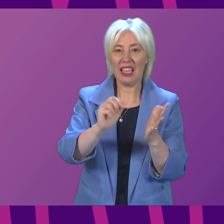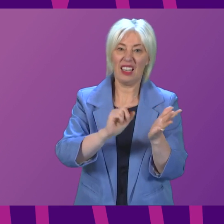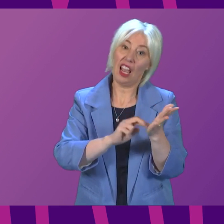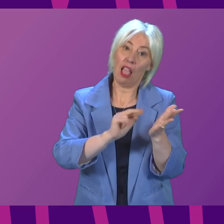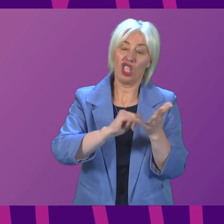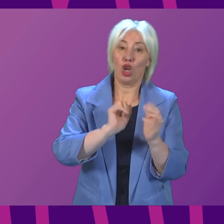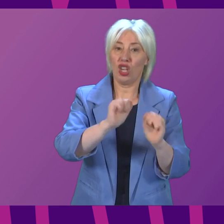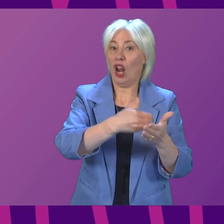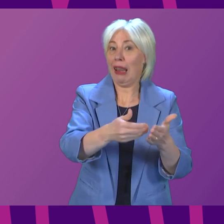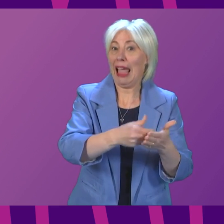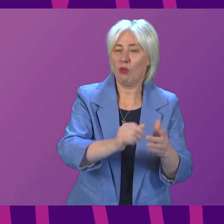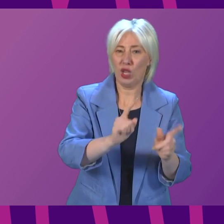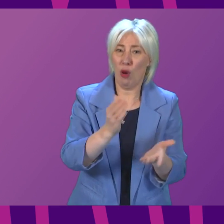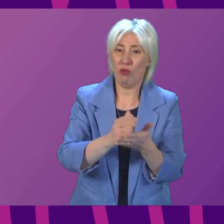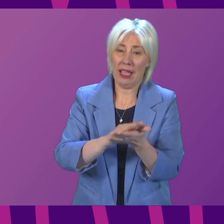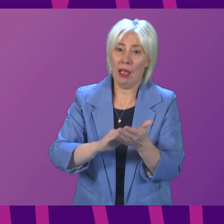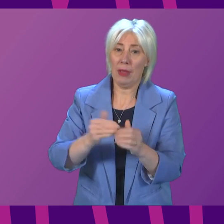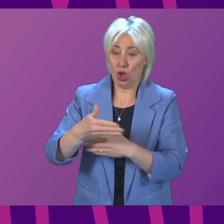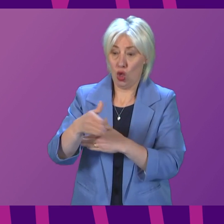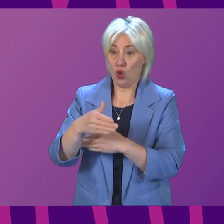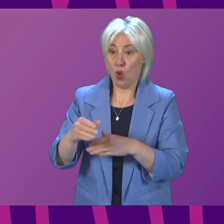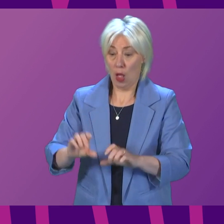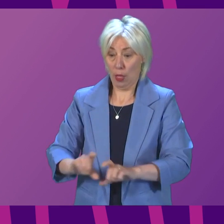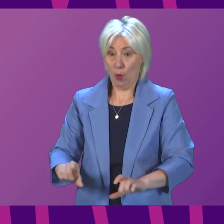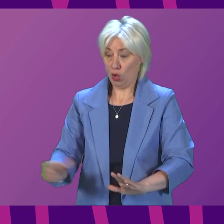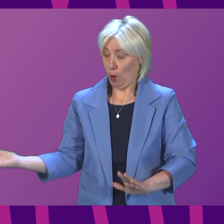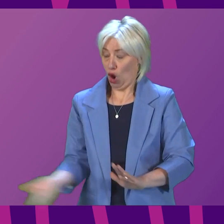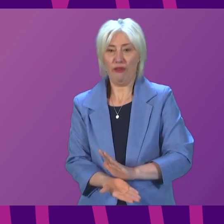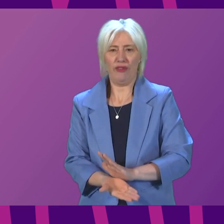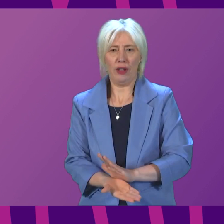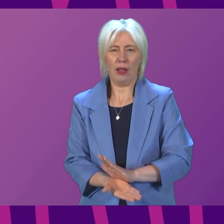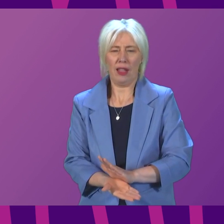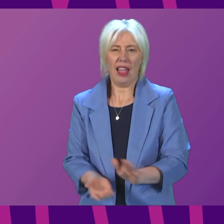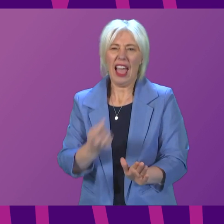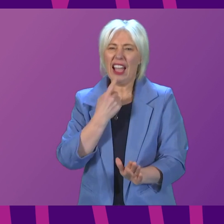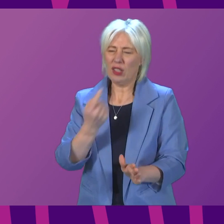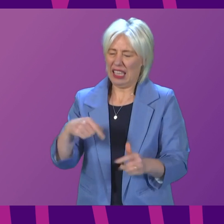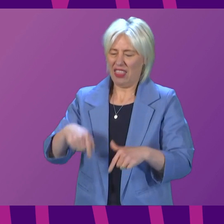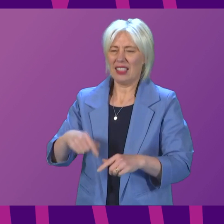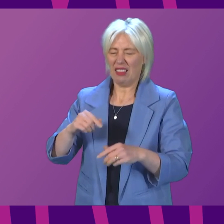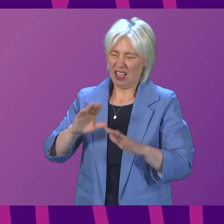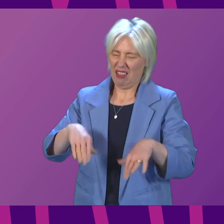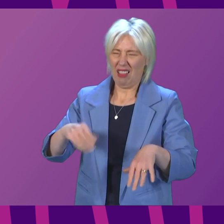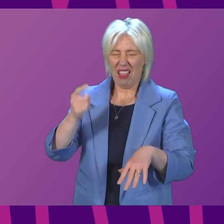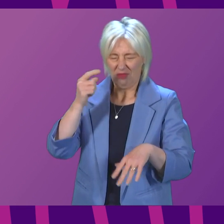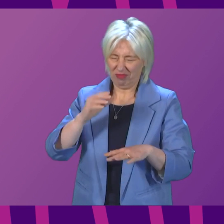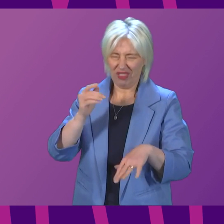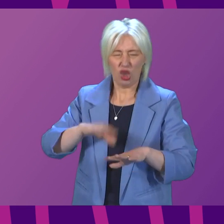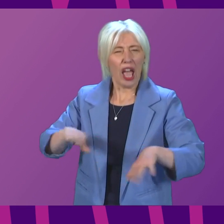National Party, but it is basically chopping the bottoms off of doors. It is interesting that the First Minister called my questions an infantile approach